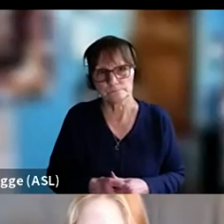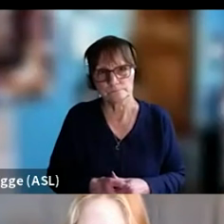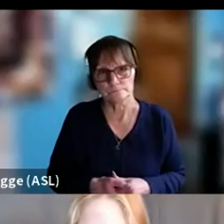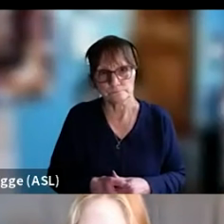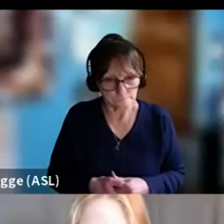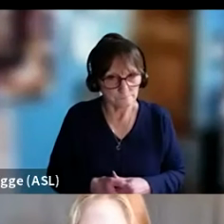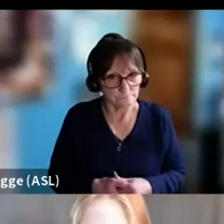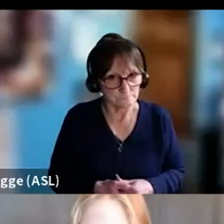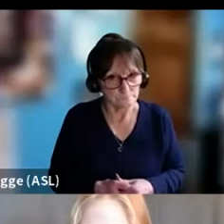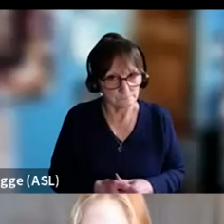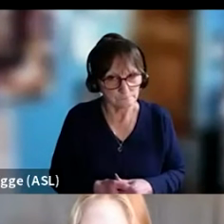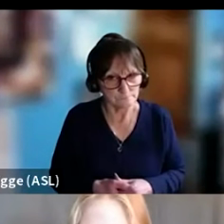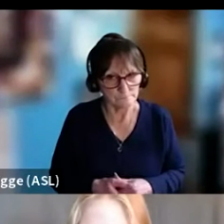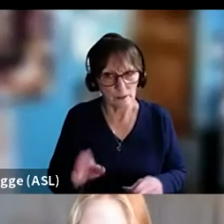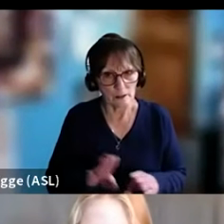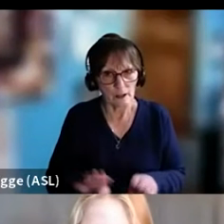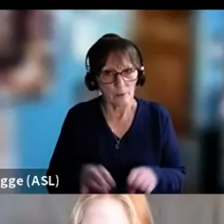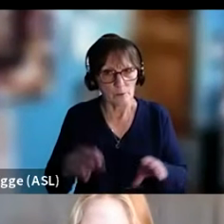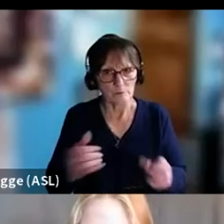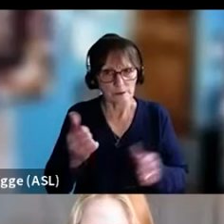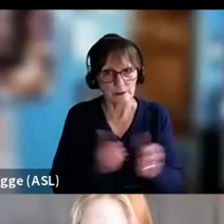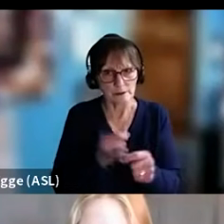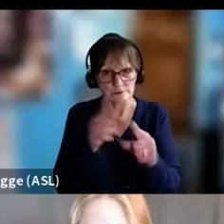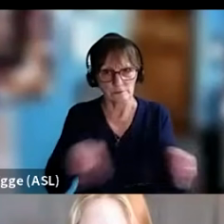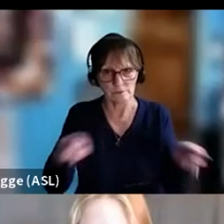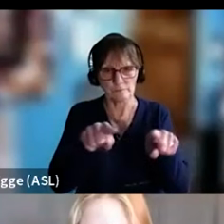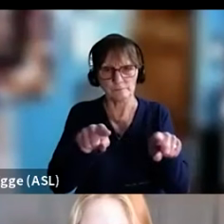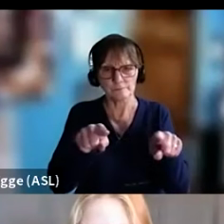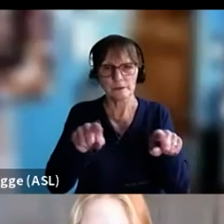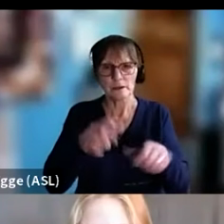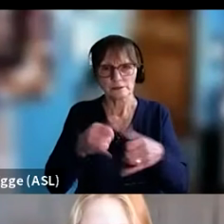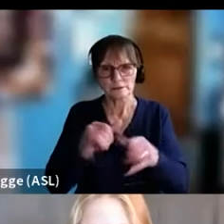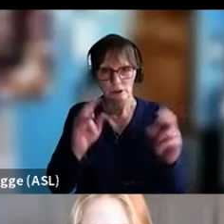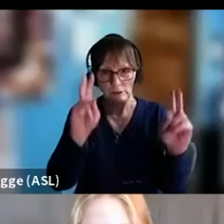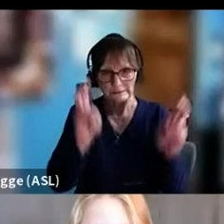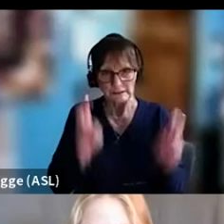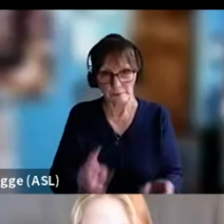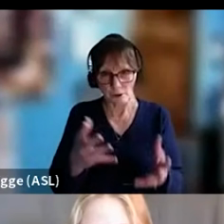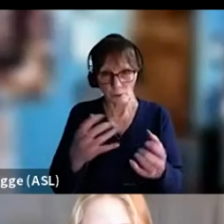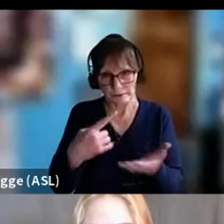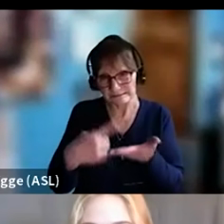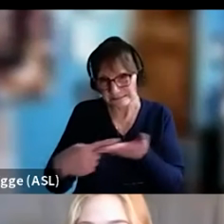And I just wanna open up for each of you, if there is a particular topic that you wanted to discuss that we didn't get to,